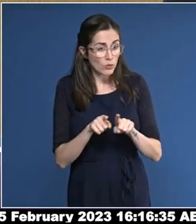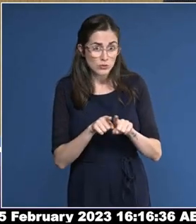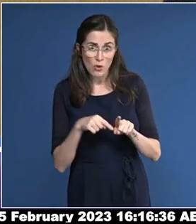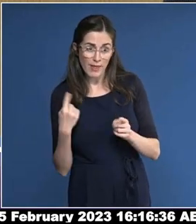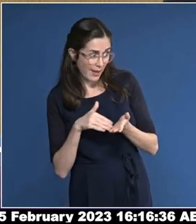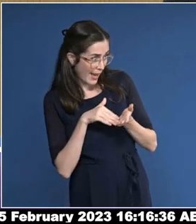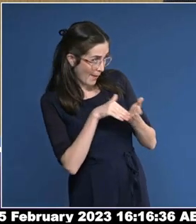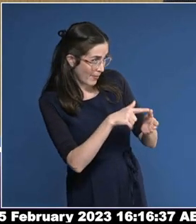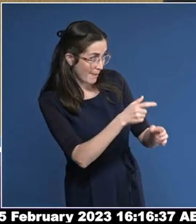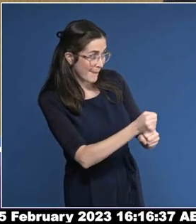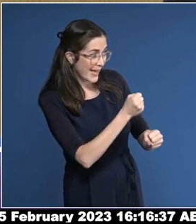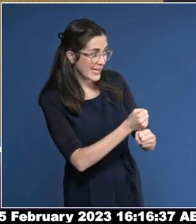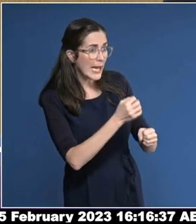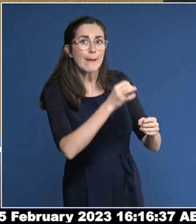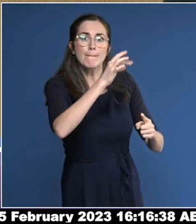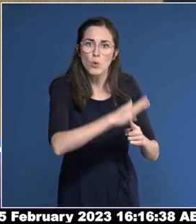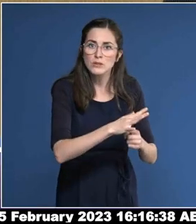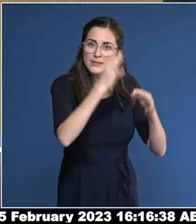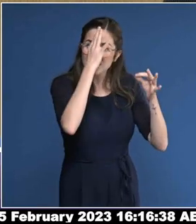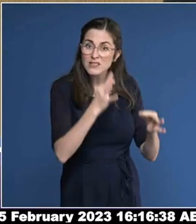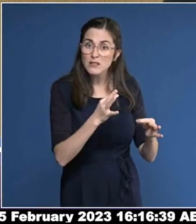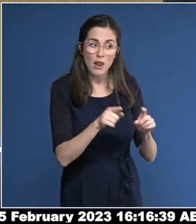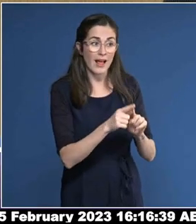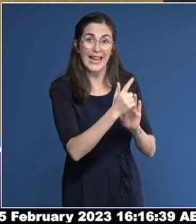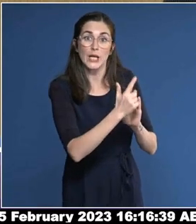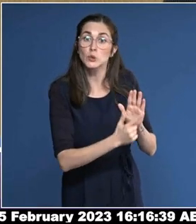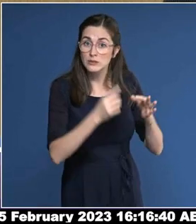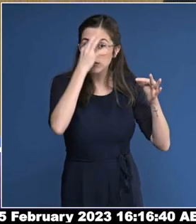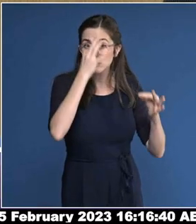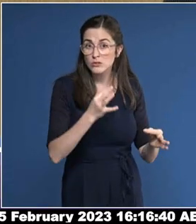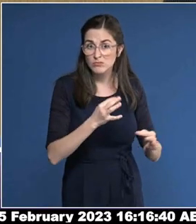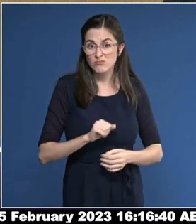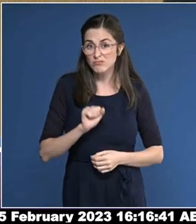And you do allow in your document for an exception.